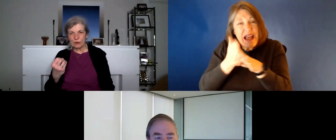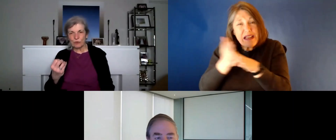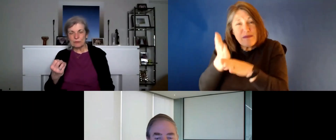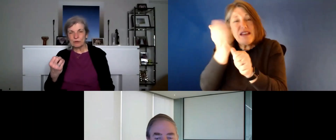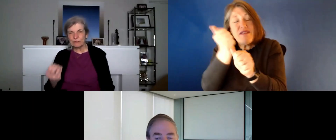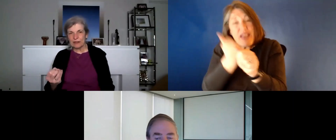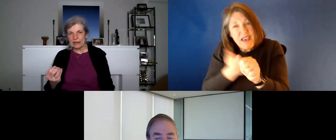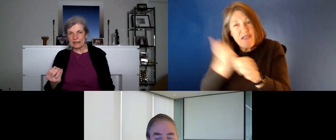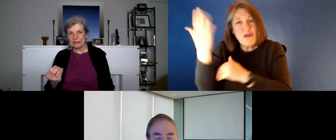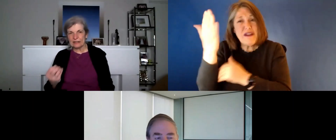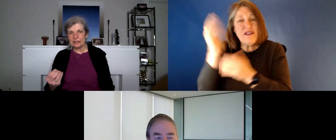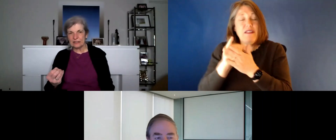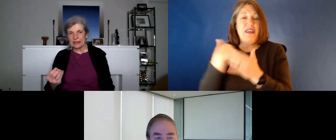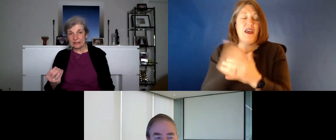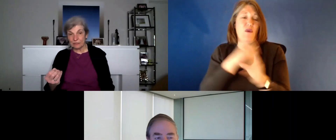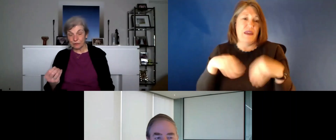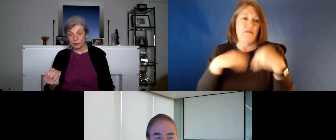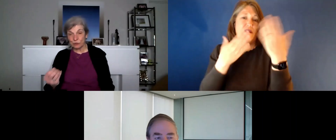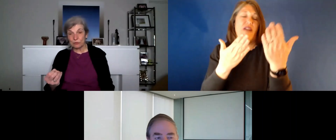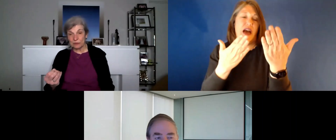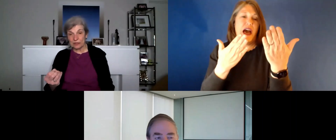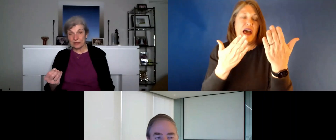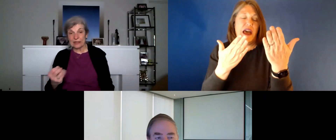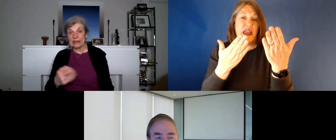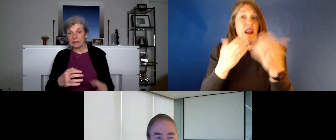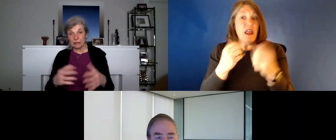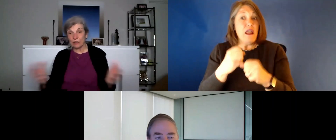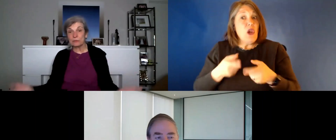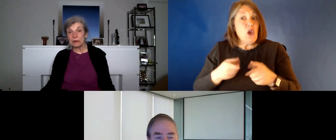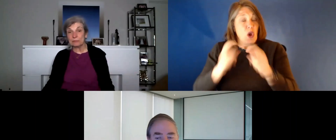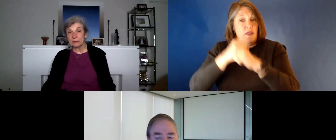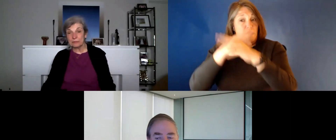that we provide at the virtual meeting and at other public